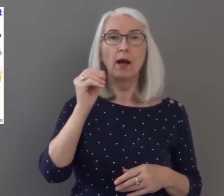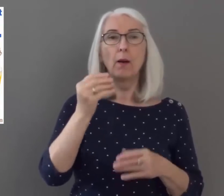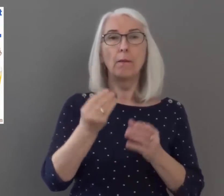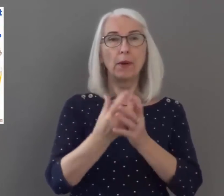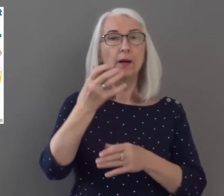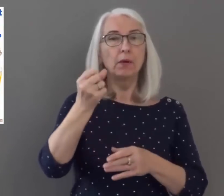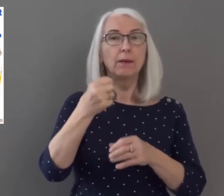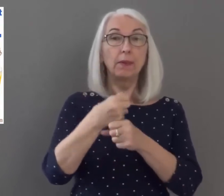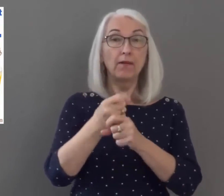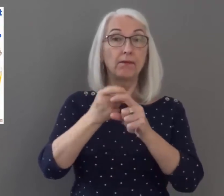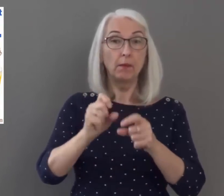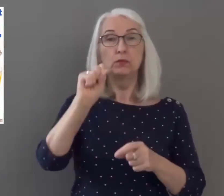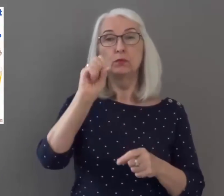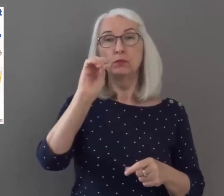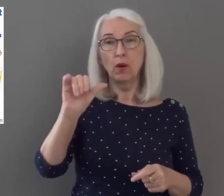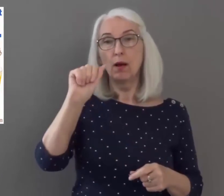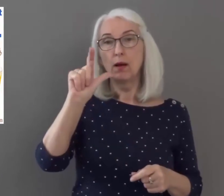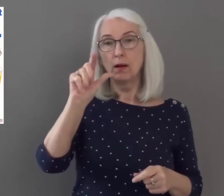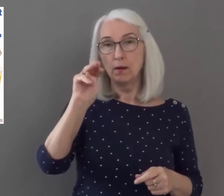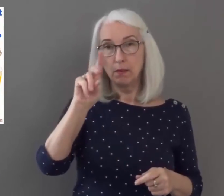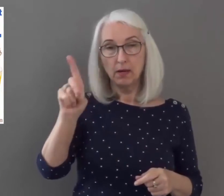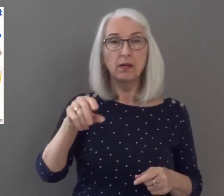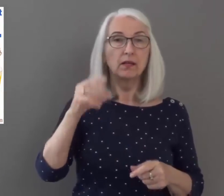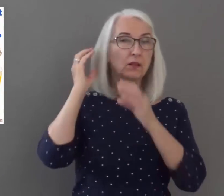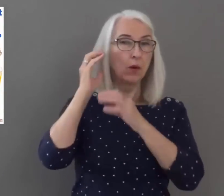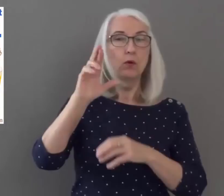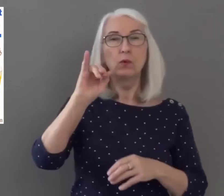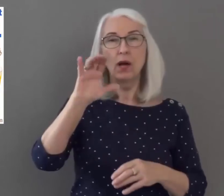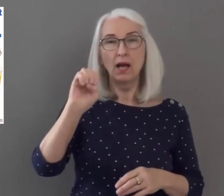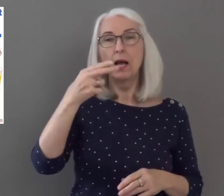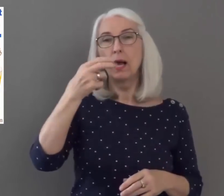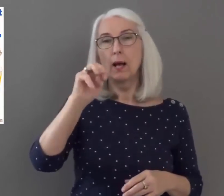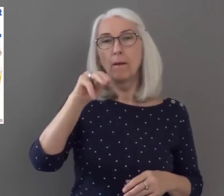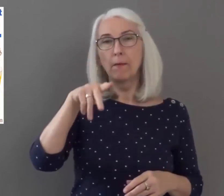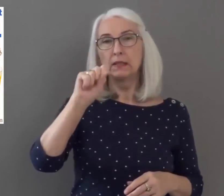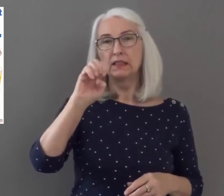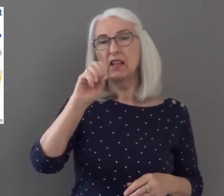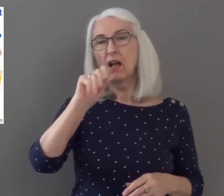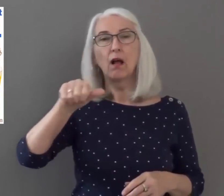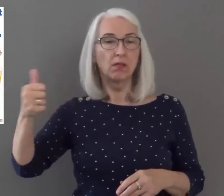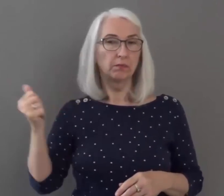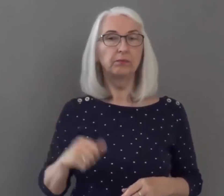and plant milks made from soy, almonds, coconut, rice, hempseed, and others.